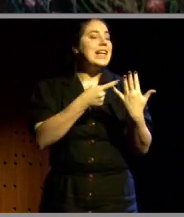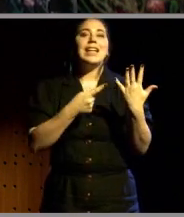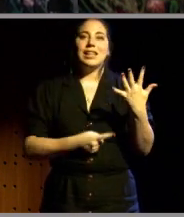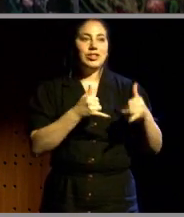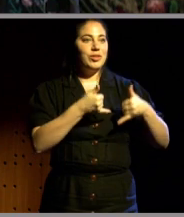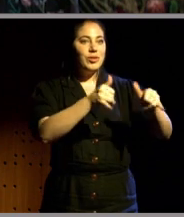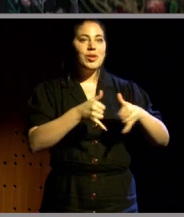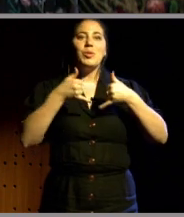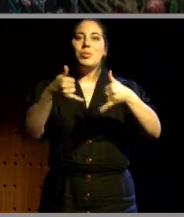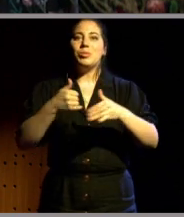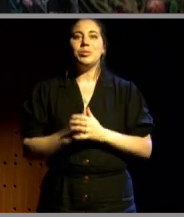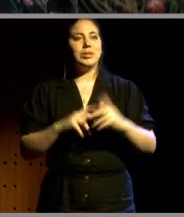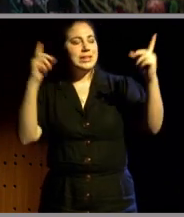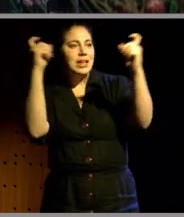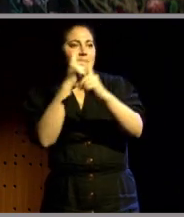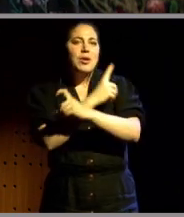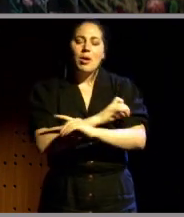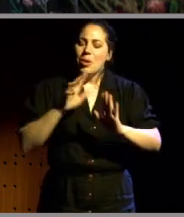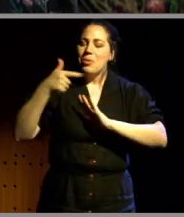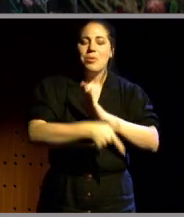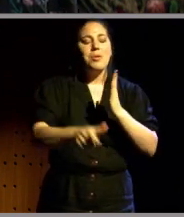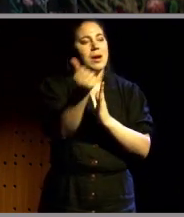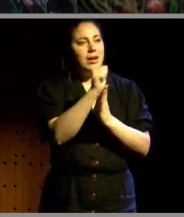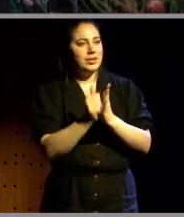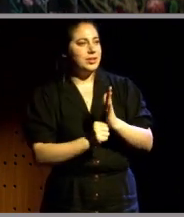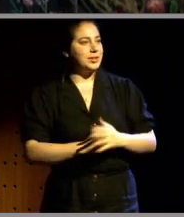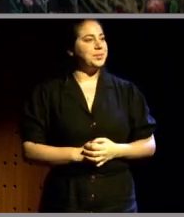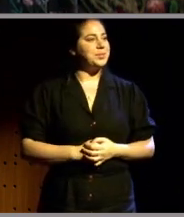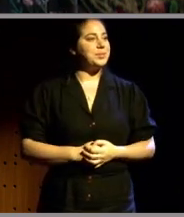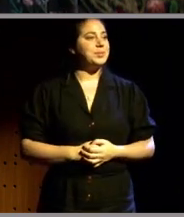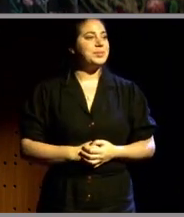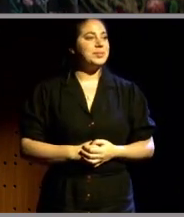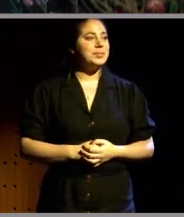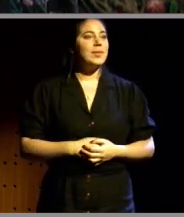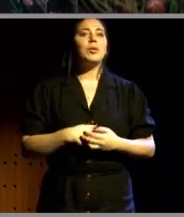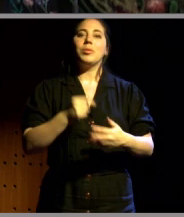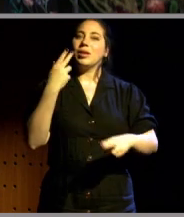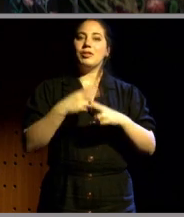within the grounded connections of these fine craftspeople. Let's share a short video to introduce